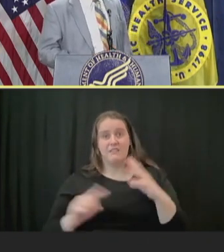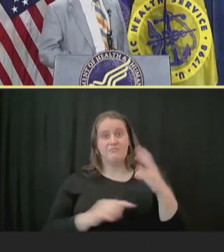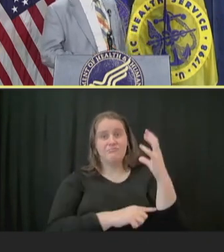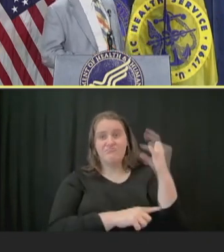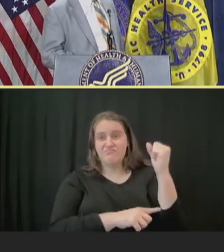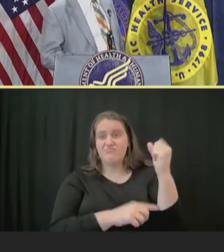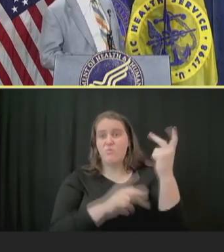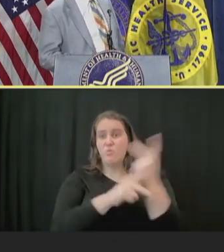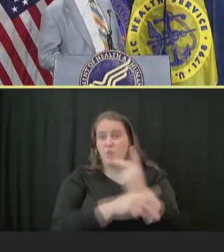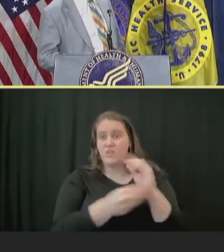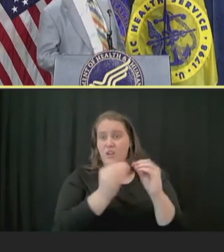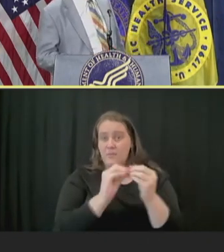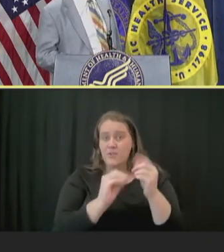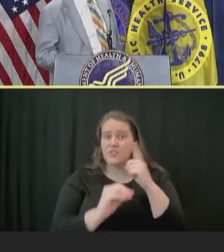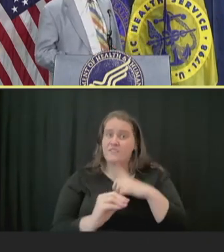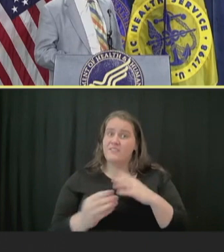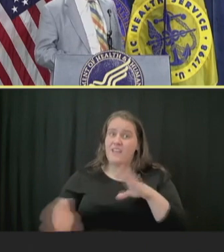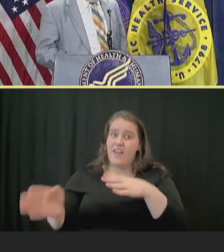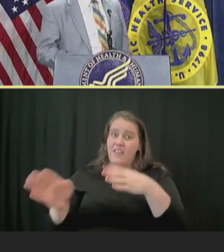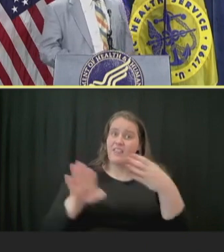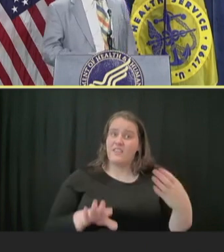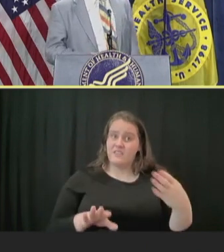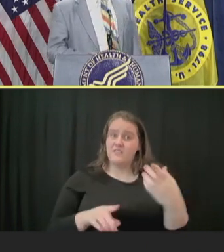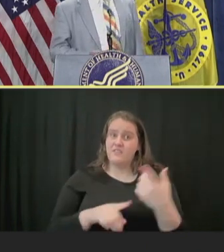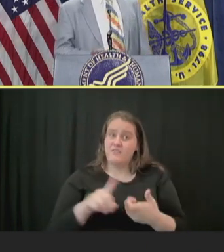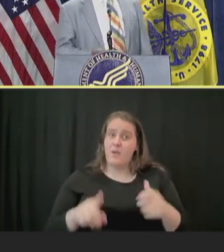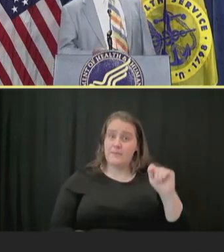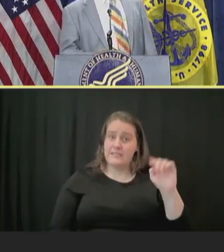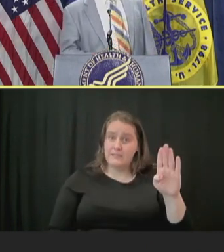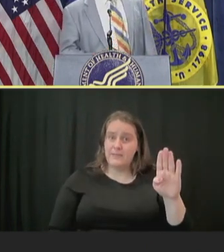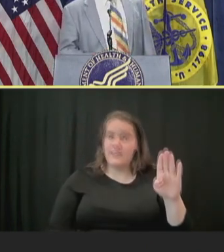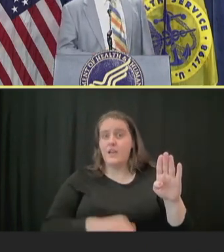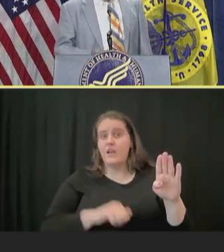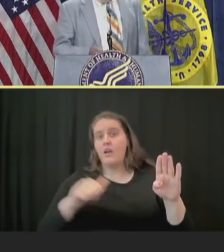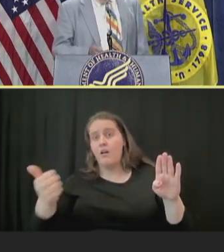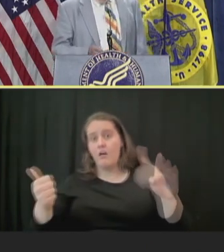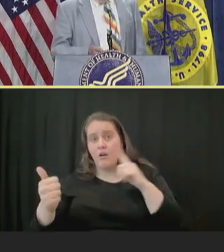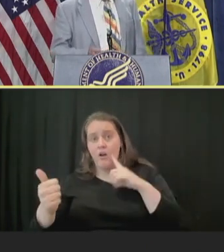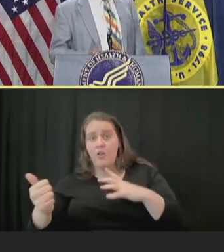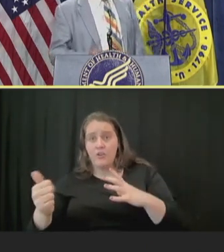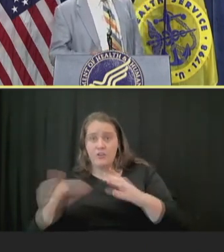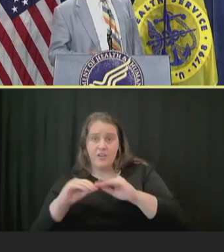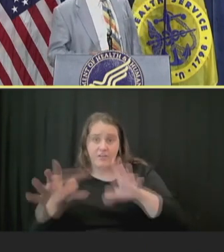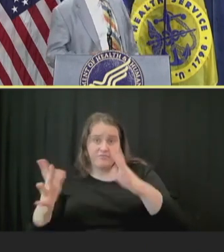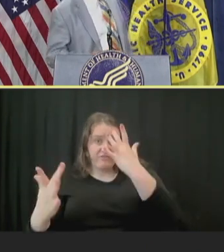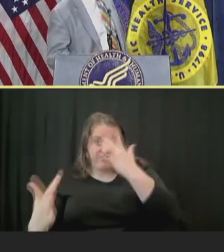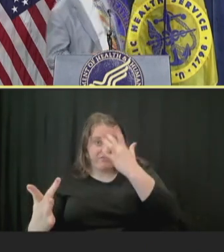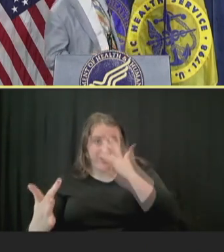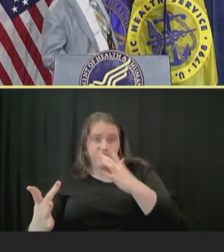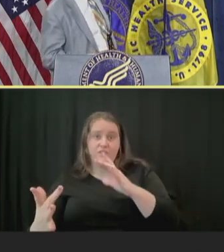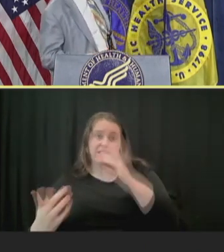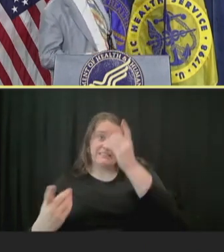and from any other infectious disease. So, we have to learn more, as everyone else has been saying.